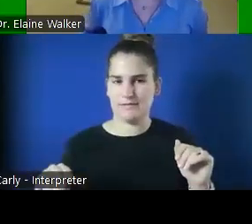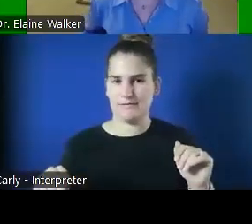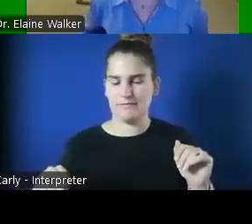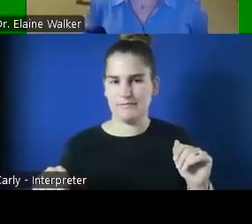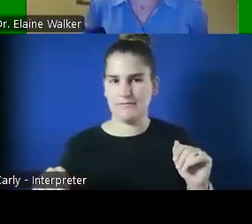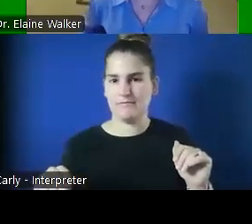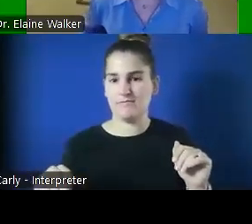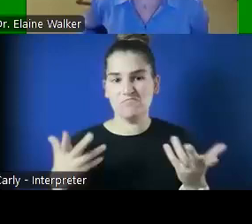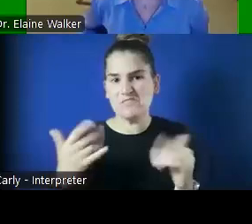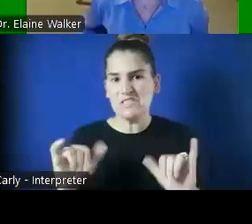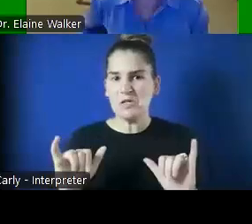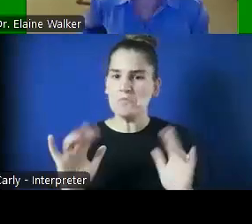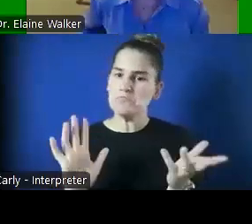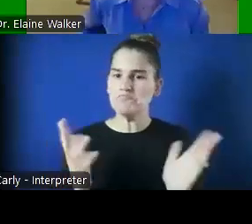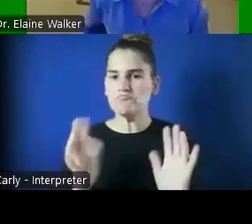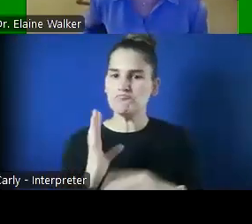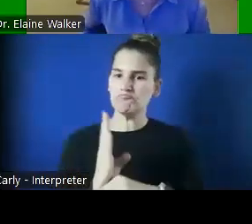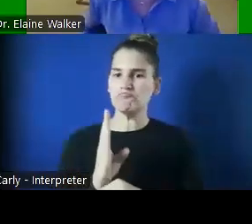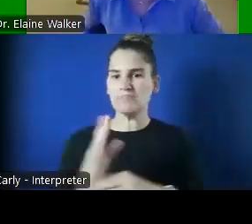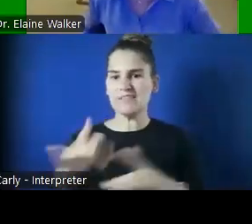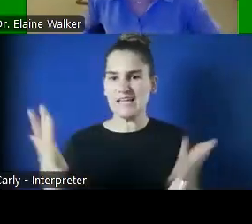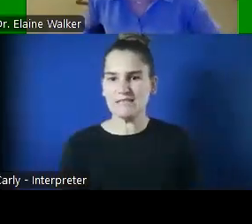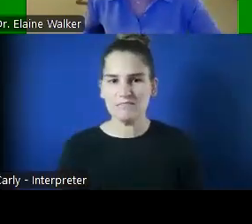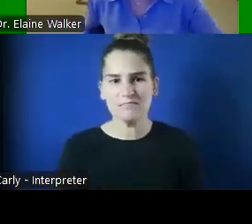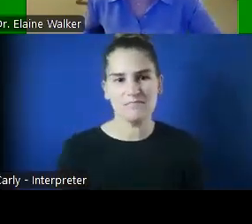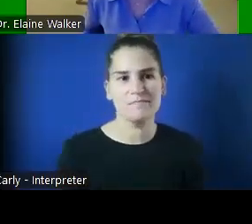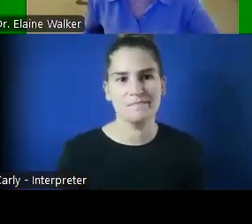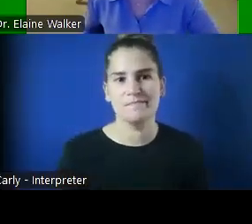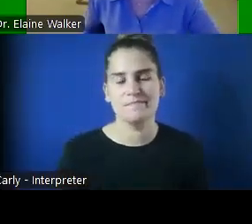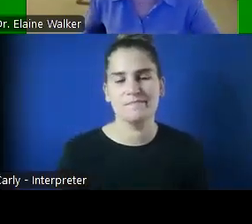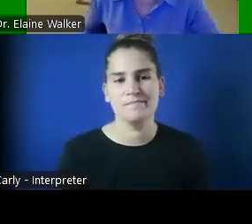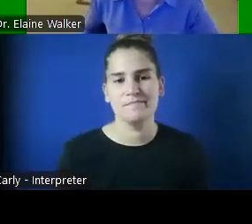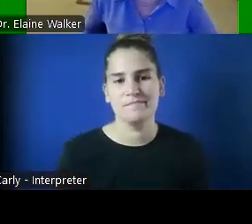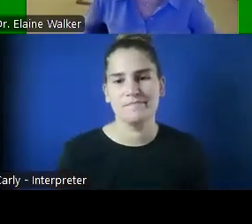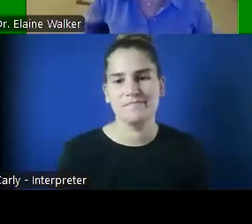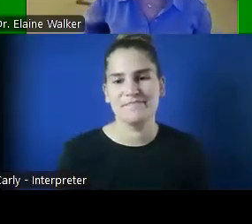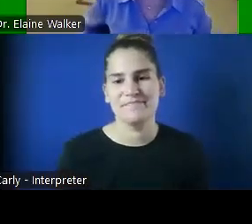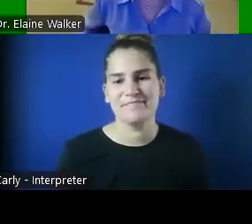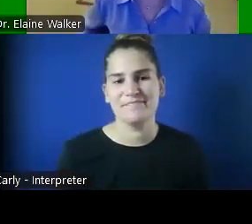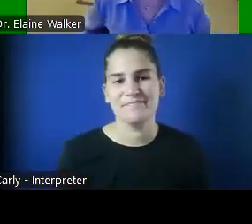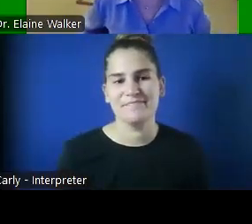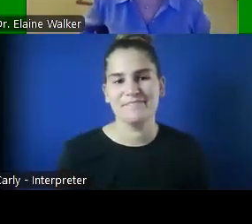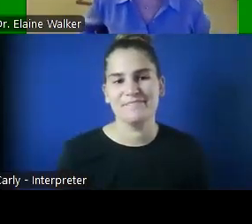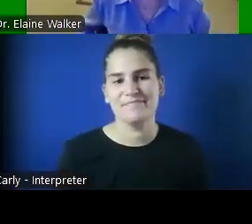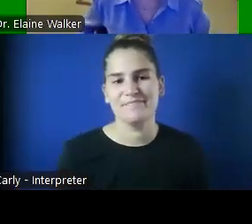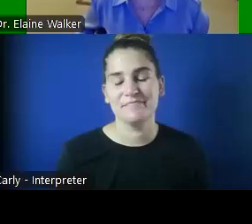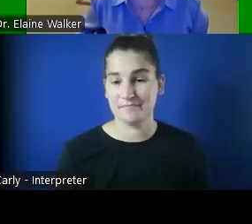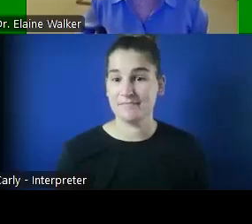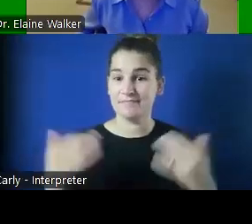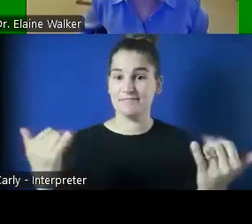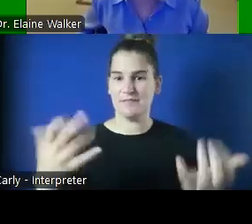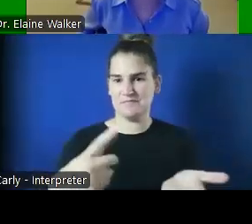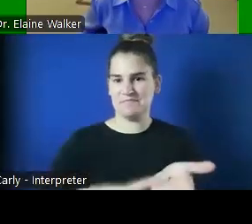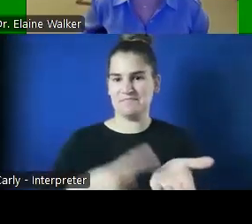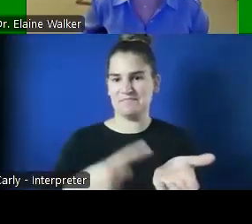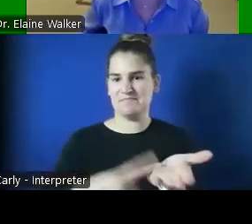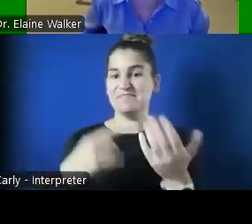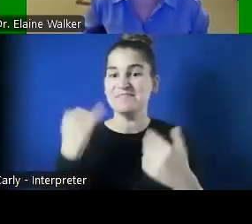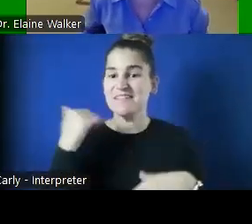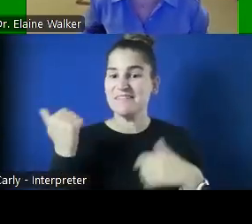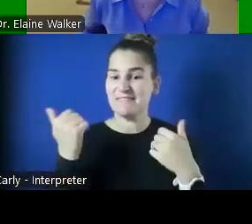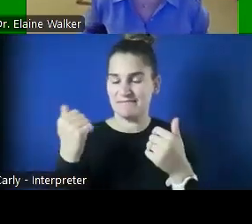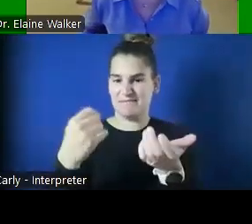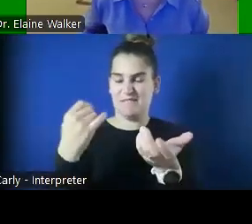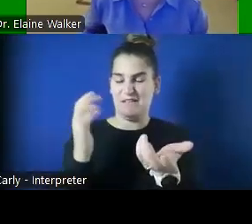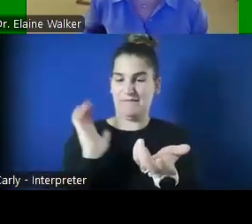modest okay I'm gonna turn now to a discussion of some of our research findings from the North